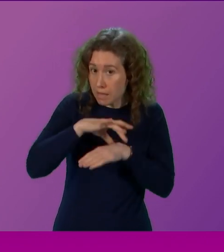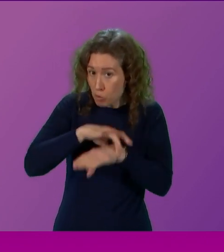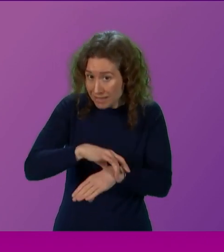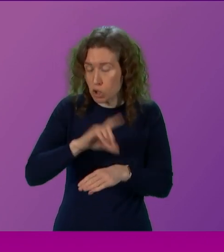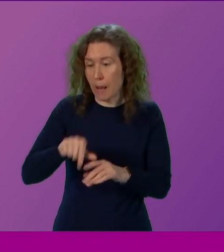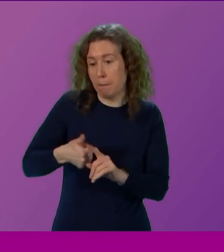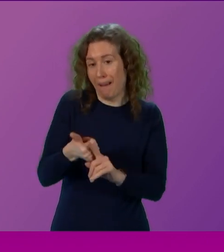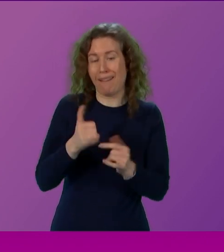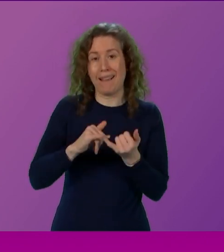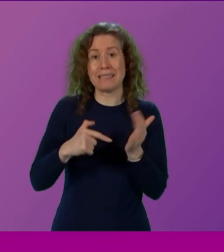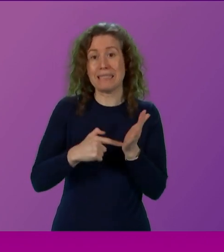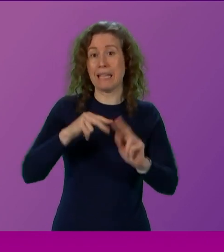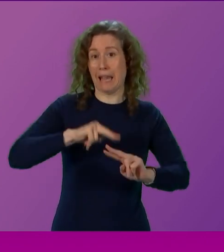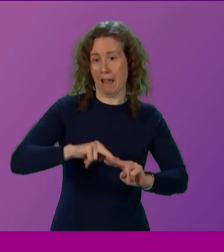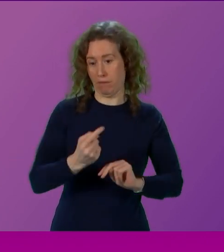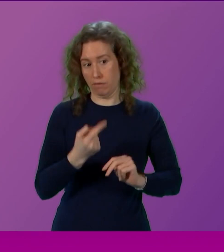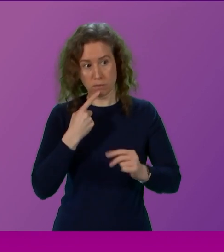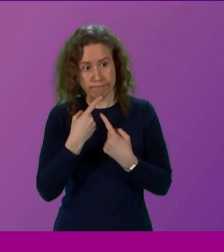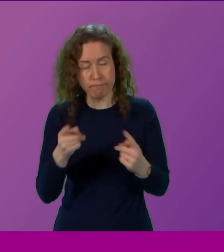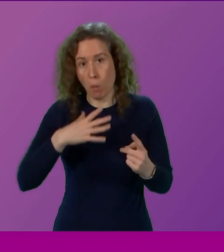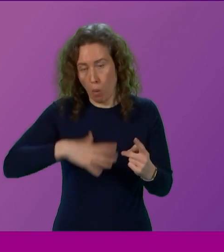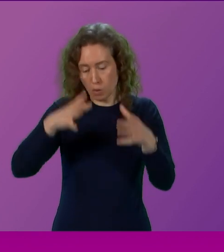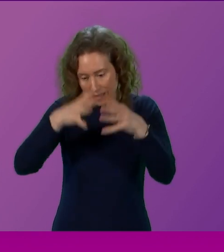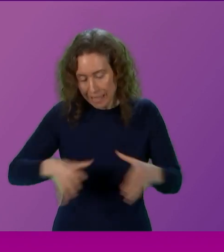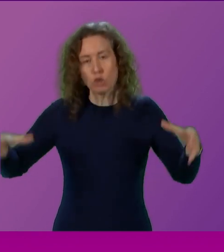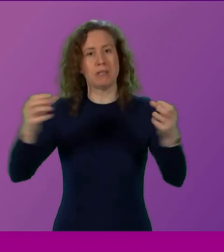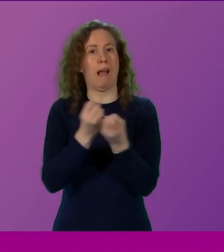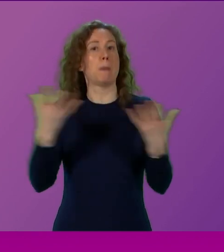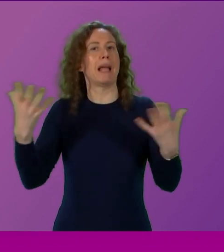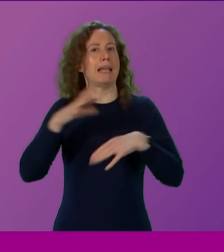STF’s calls to increase the number of apprenticeship places to 27,000?